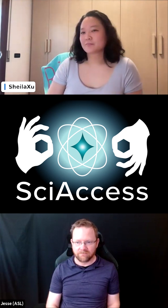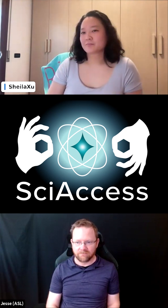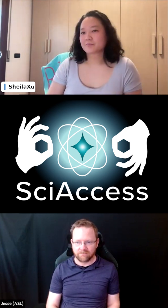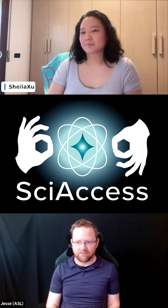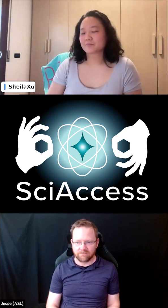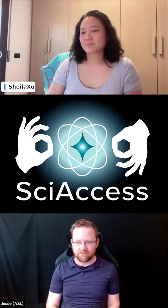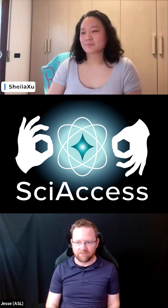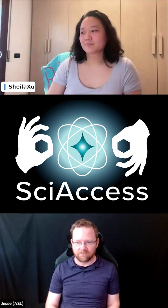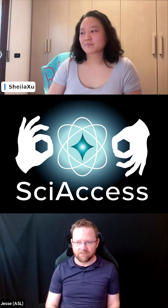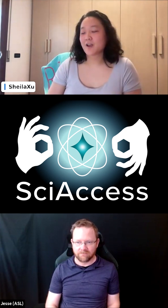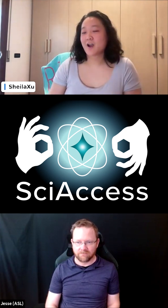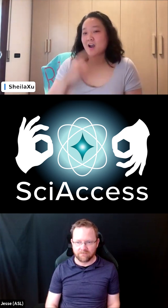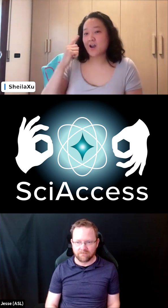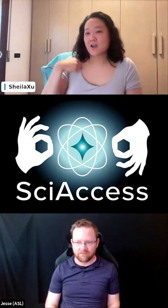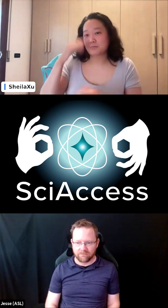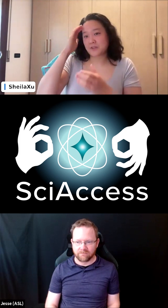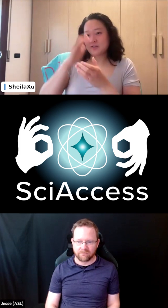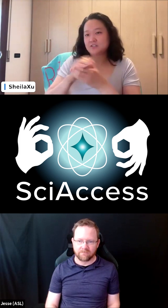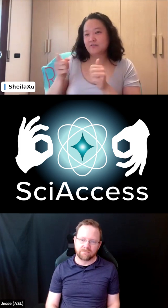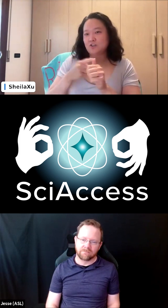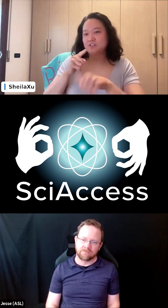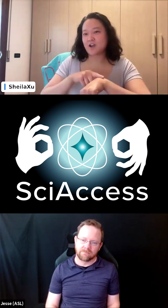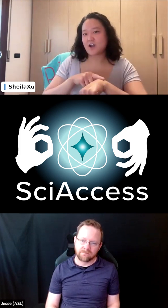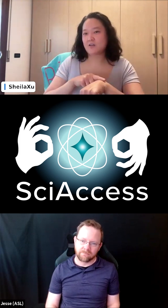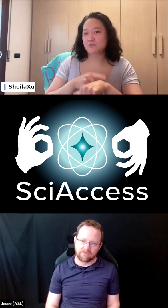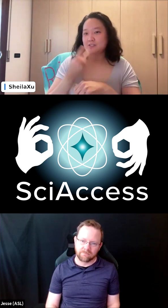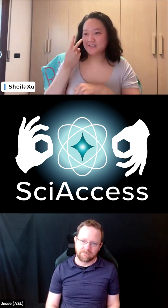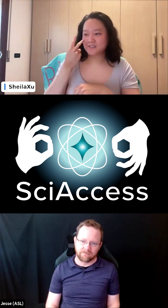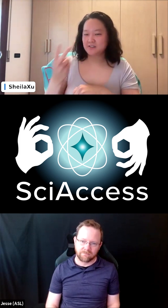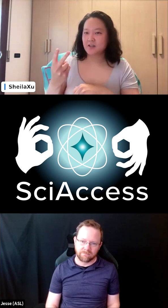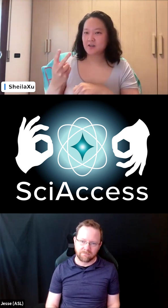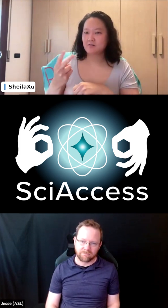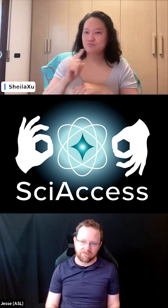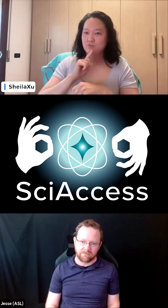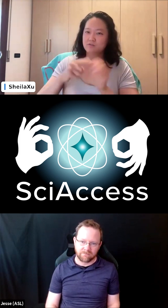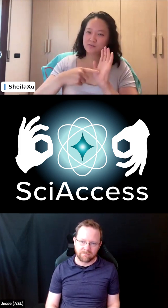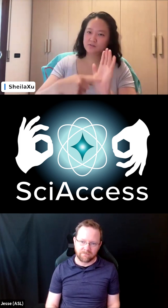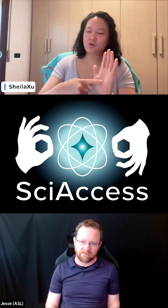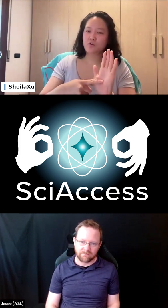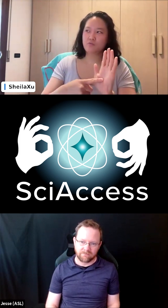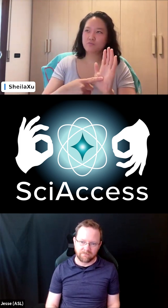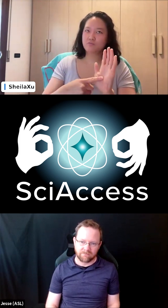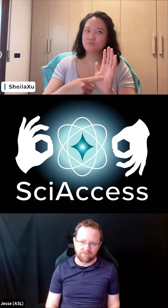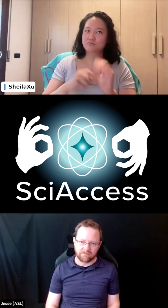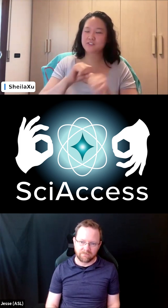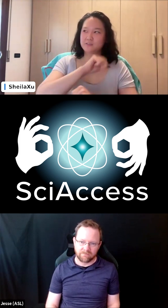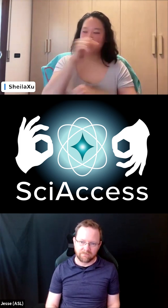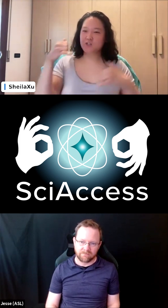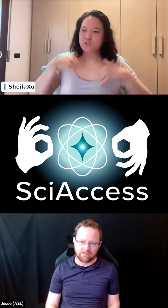But I believe that this was the first time that we could see and really show that a spacesuit was able to